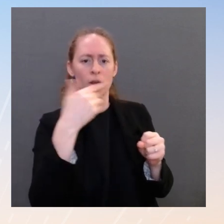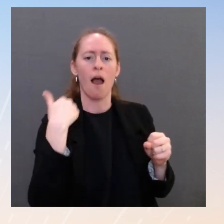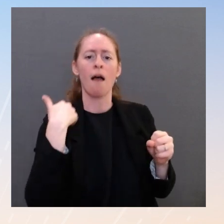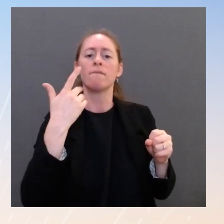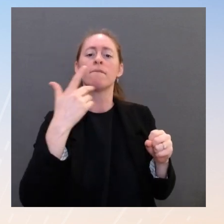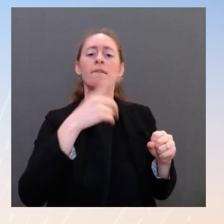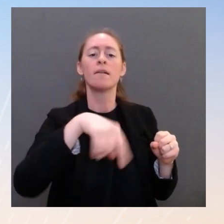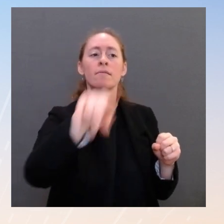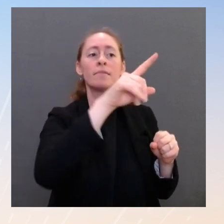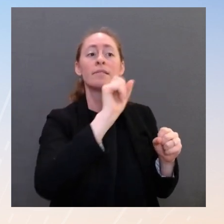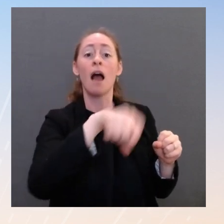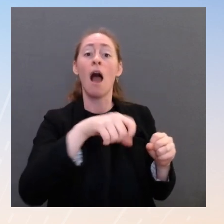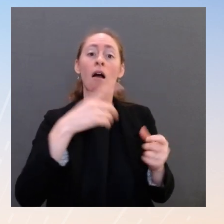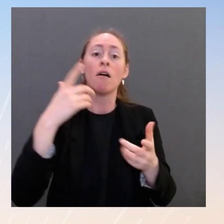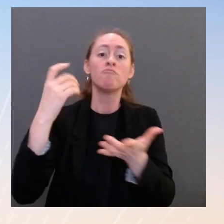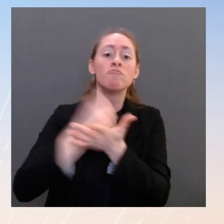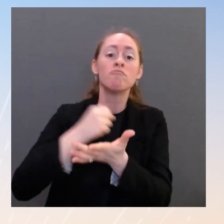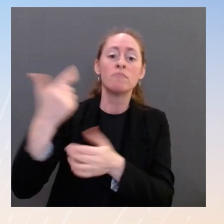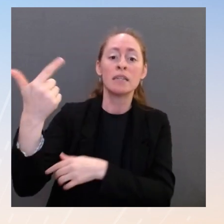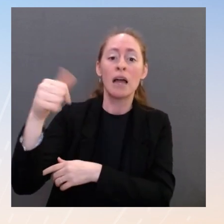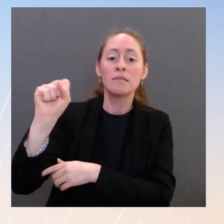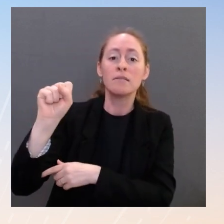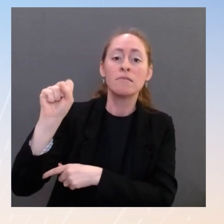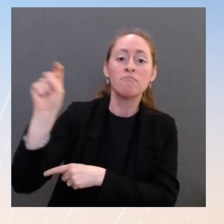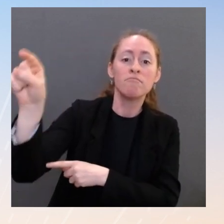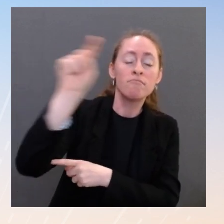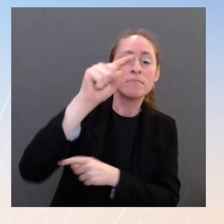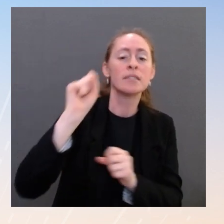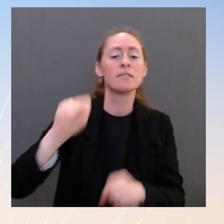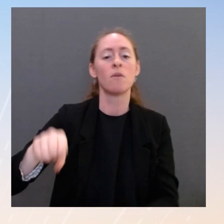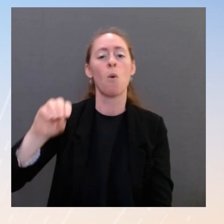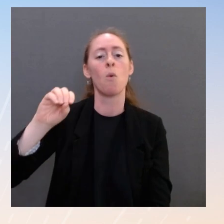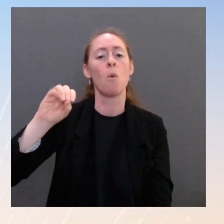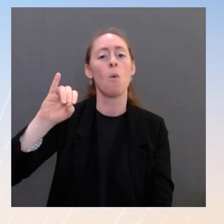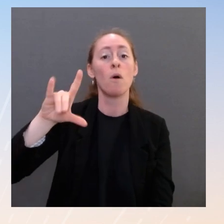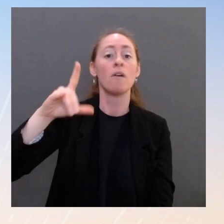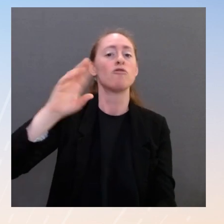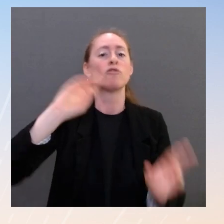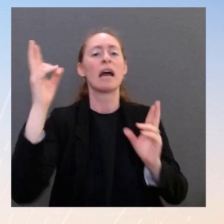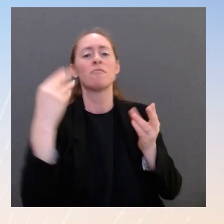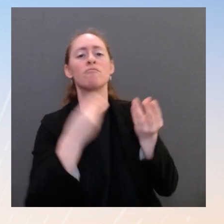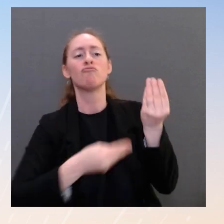and also for oil as well for the Europeans. The Press: And then, about a month ago, you announced that the U.S.